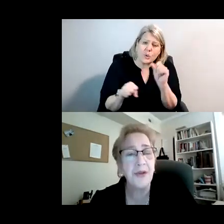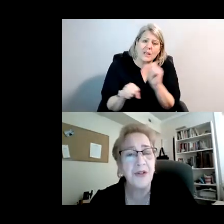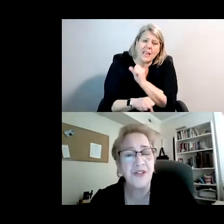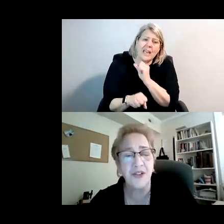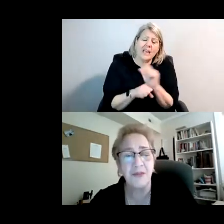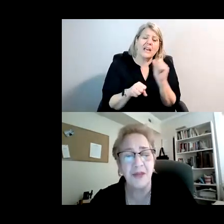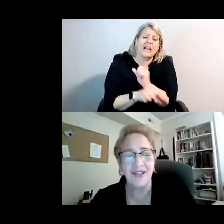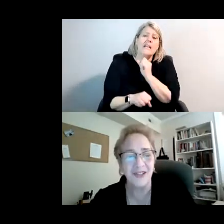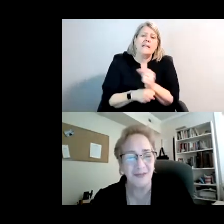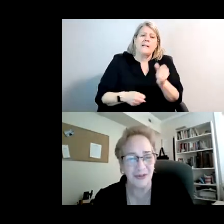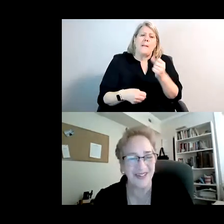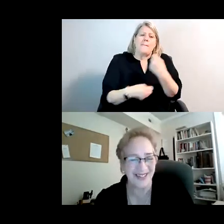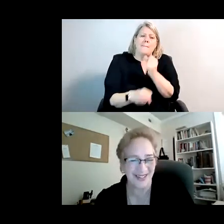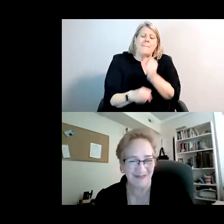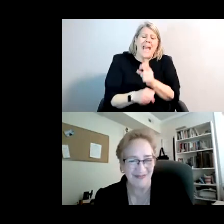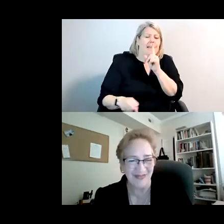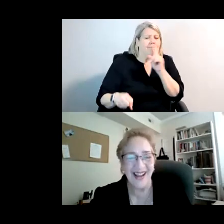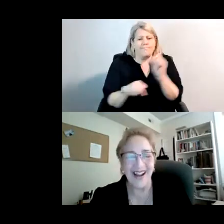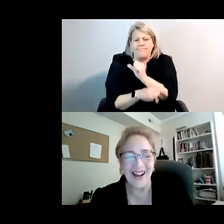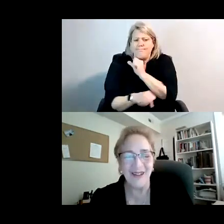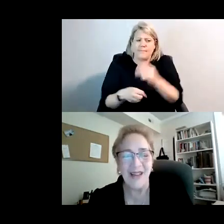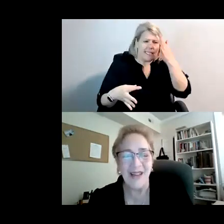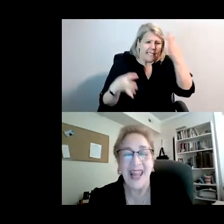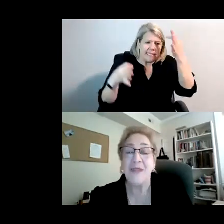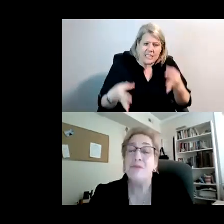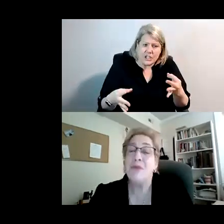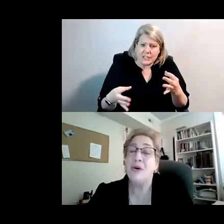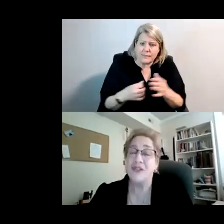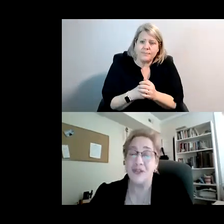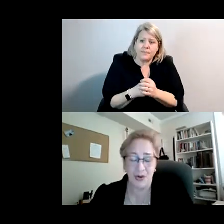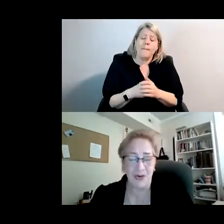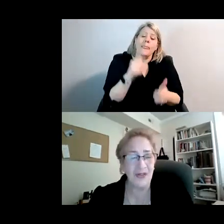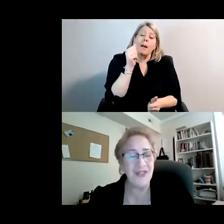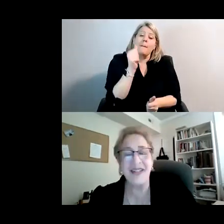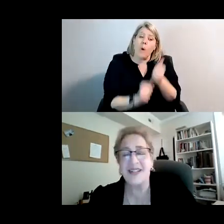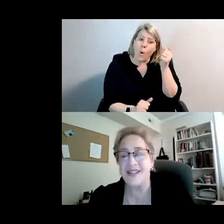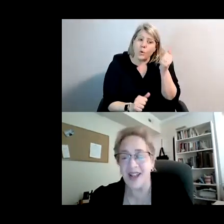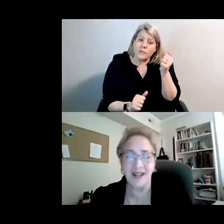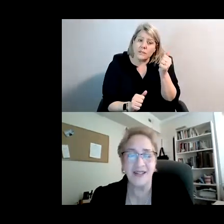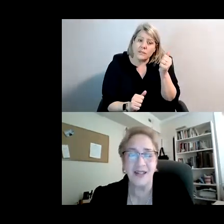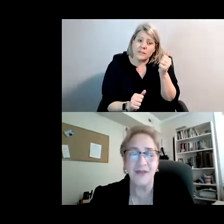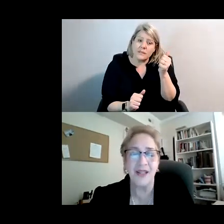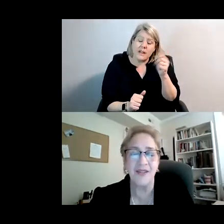their decision-making support system. And most of all, this is not something